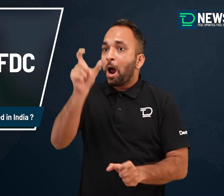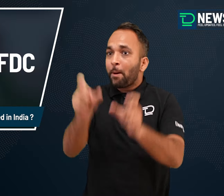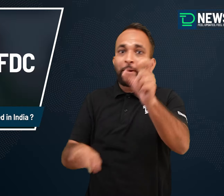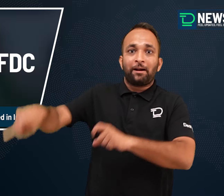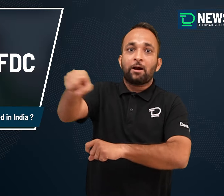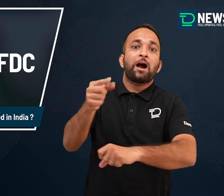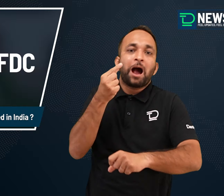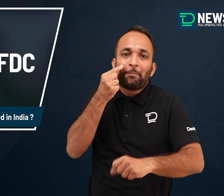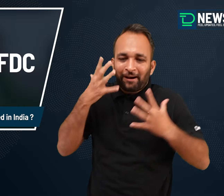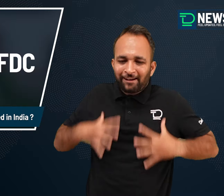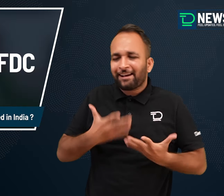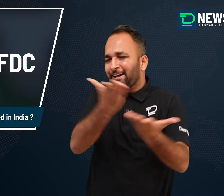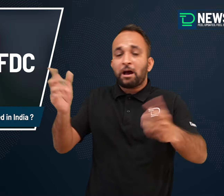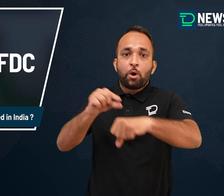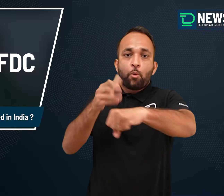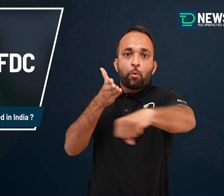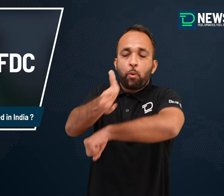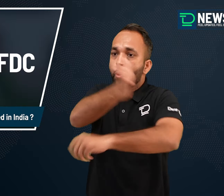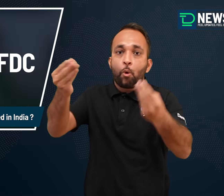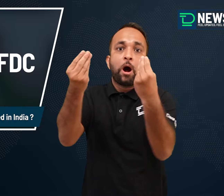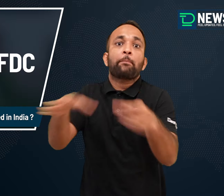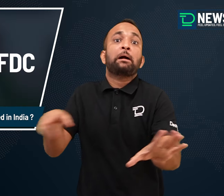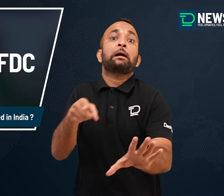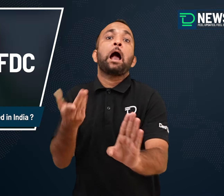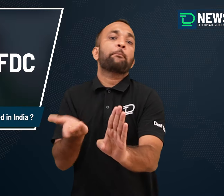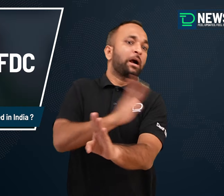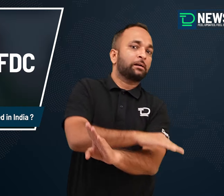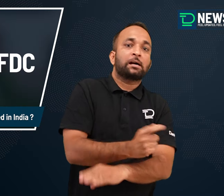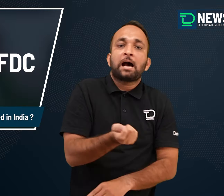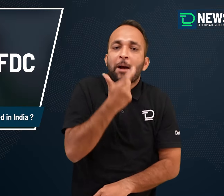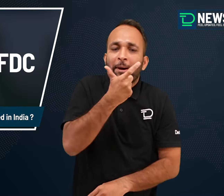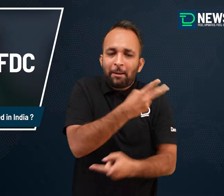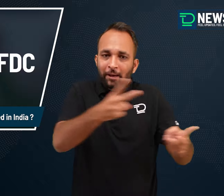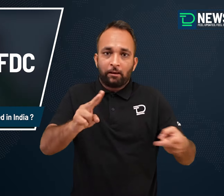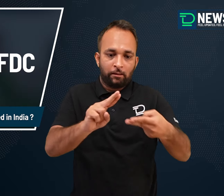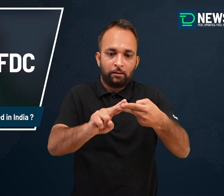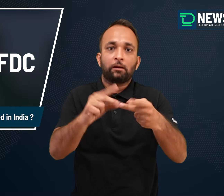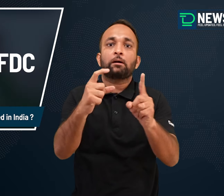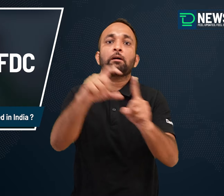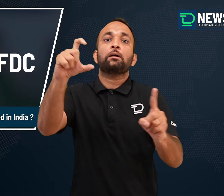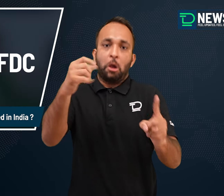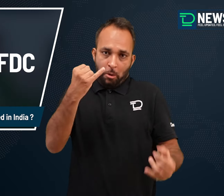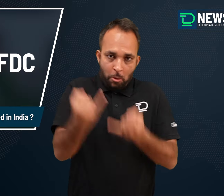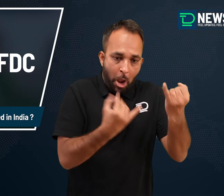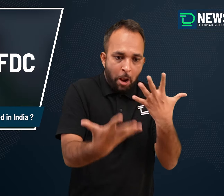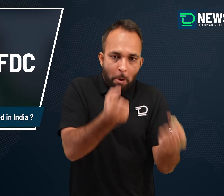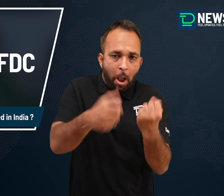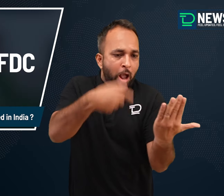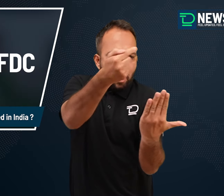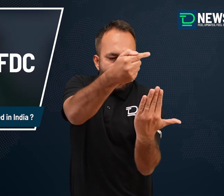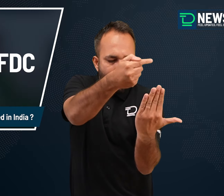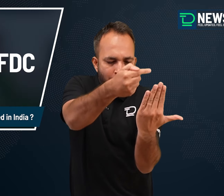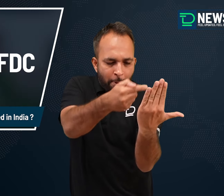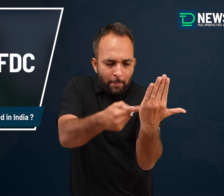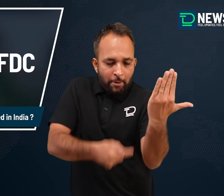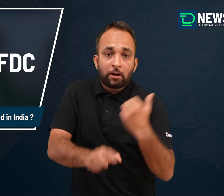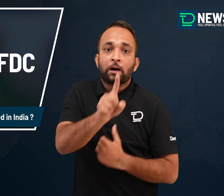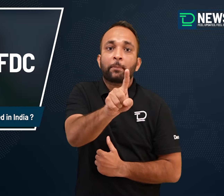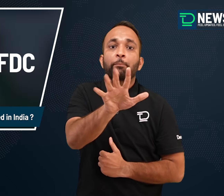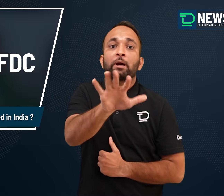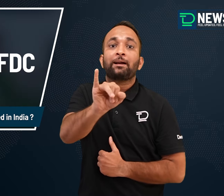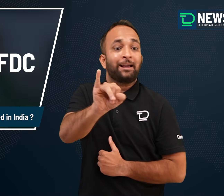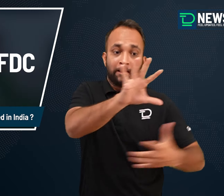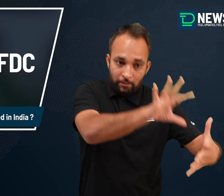Like this 156 FDC are harmful to humans.